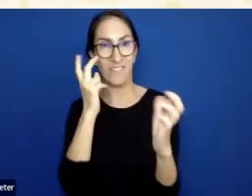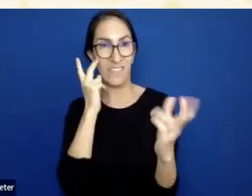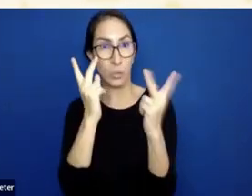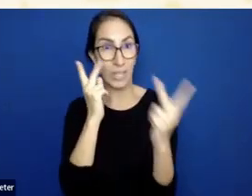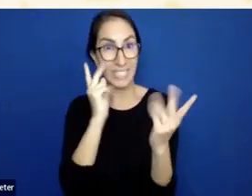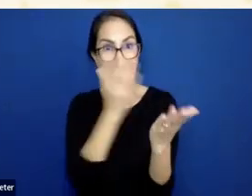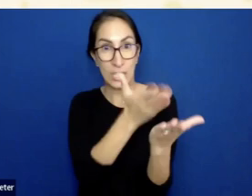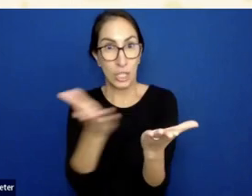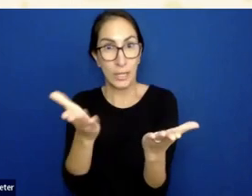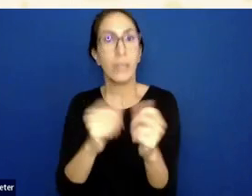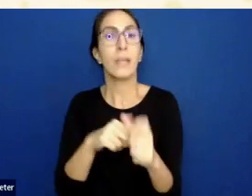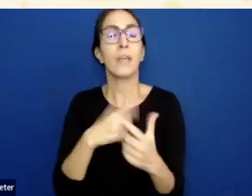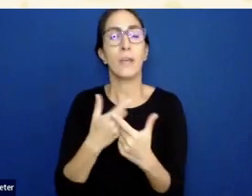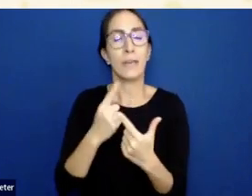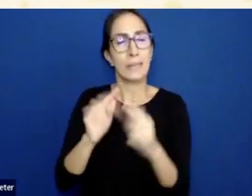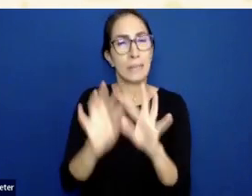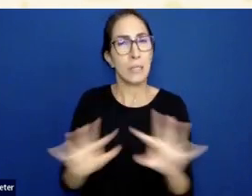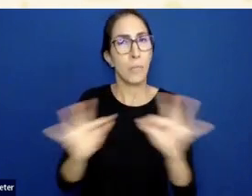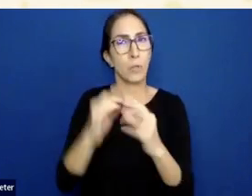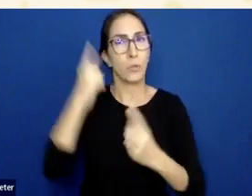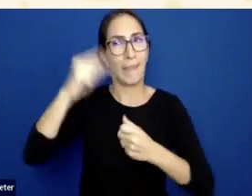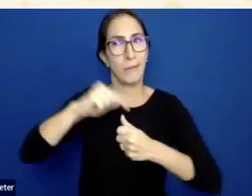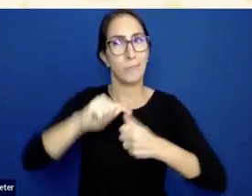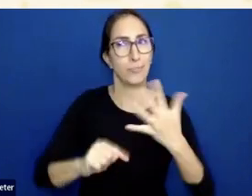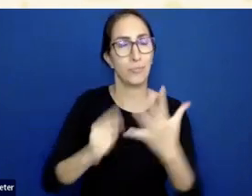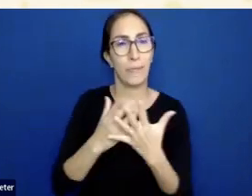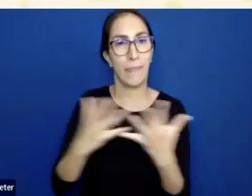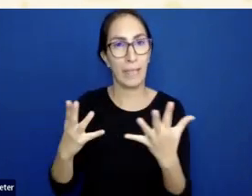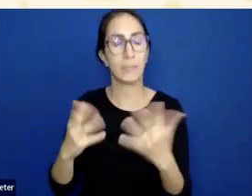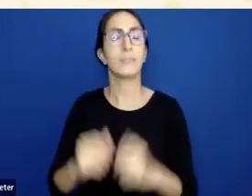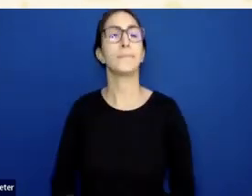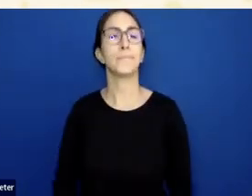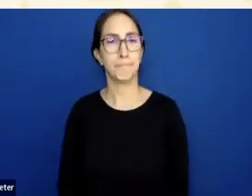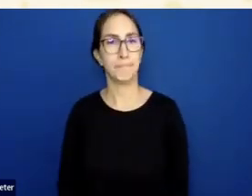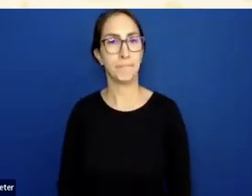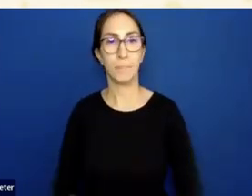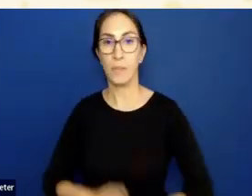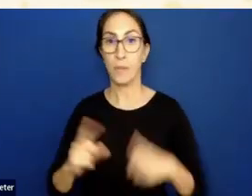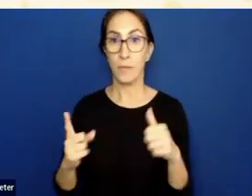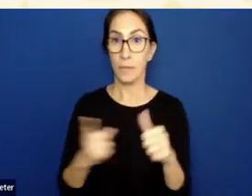Let's think about this. When we talk about data visualizations,